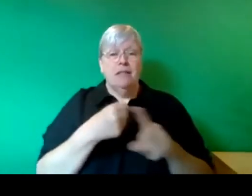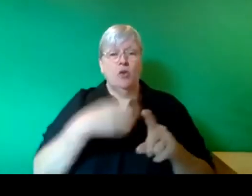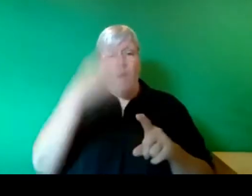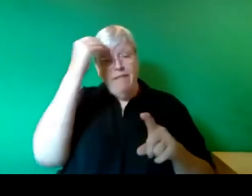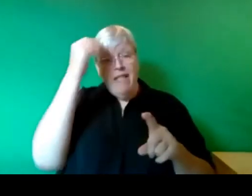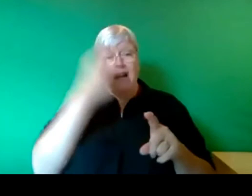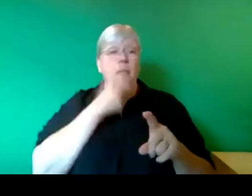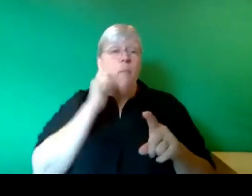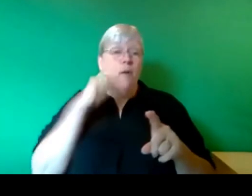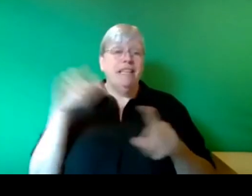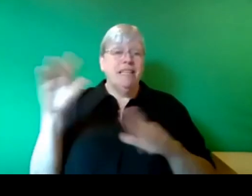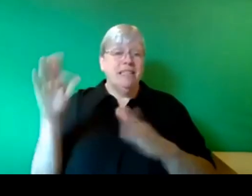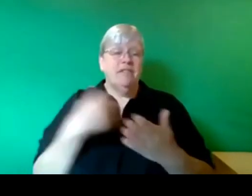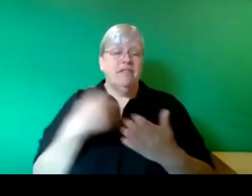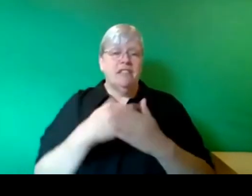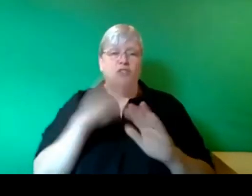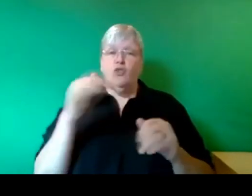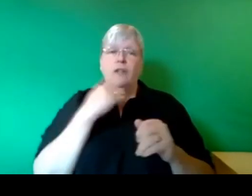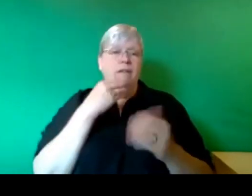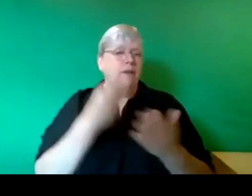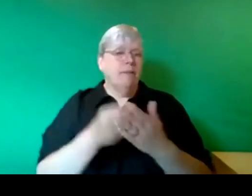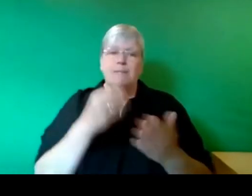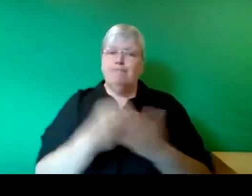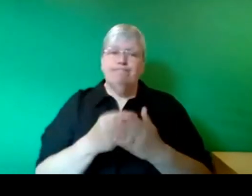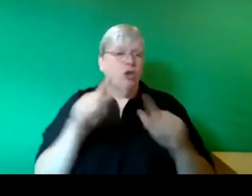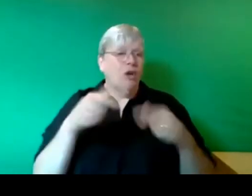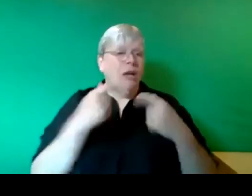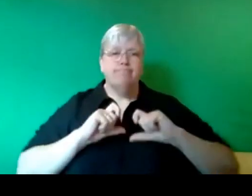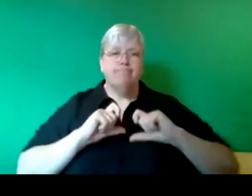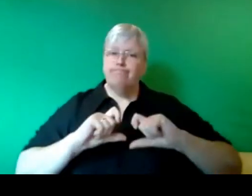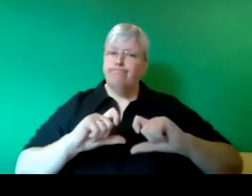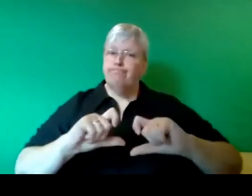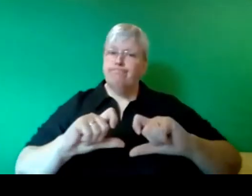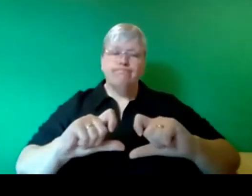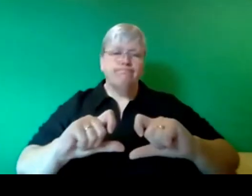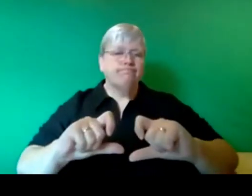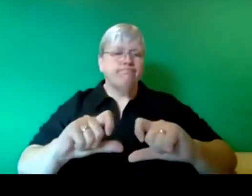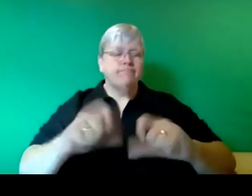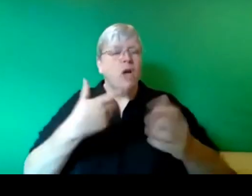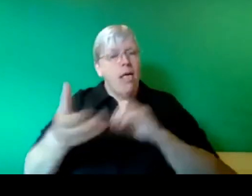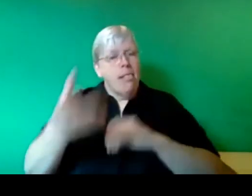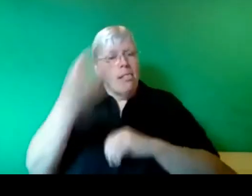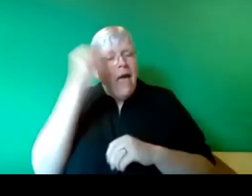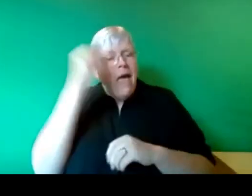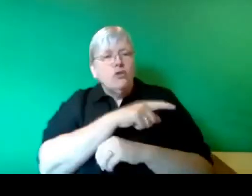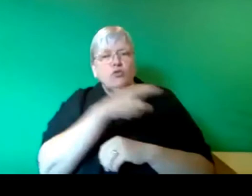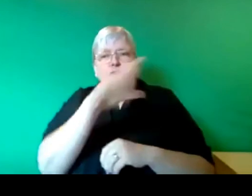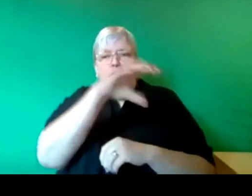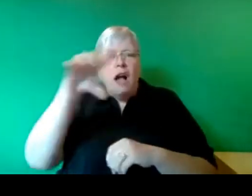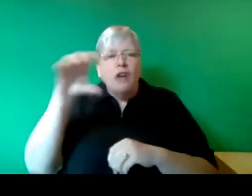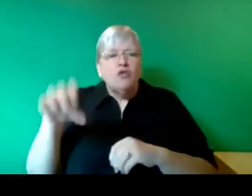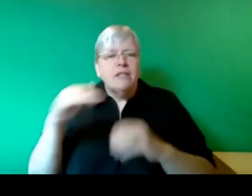to an unsustainable level and we've learned that those countries where inequalities were the least